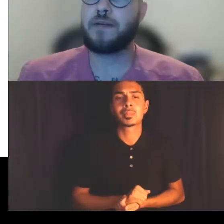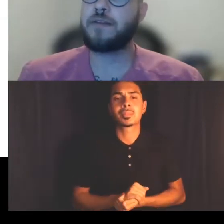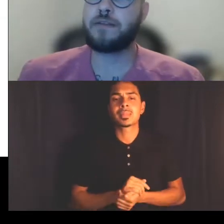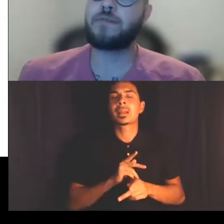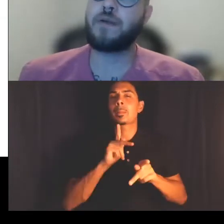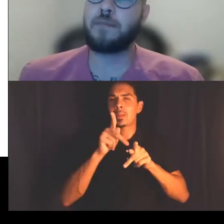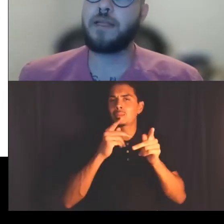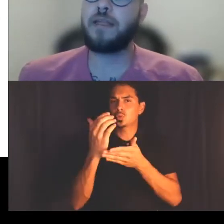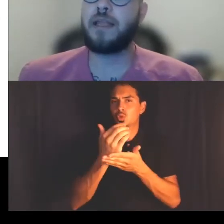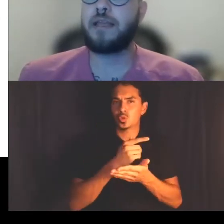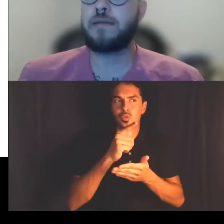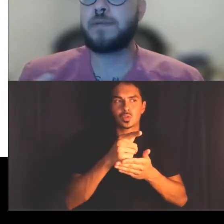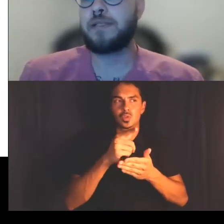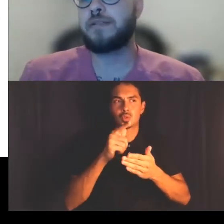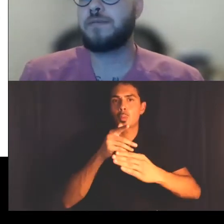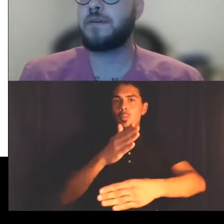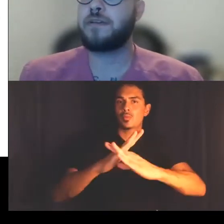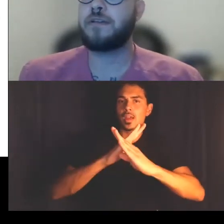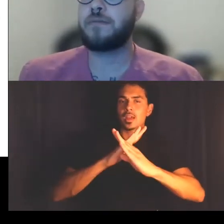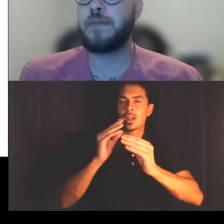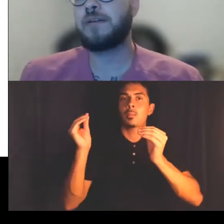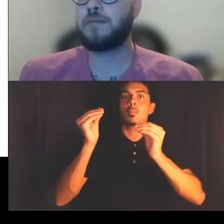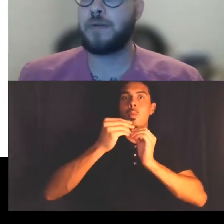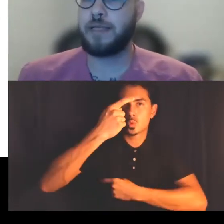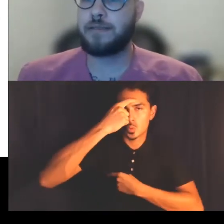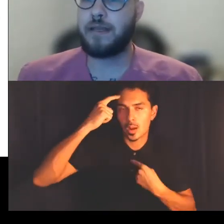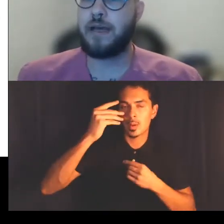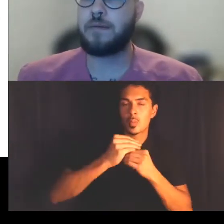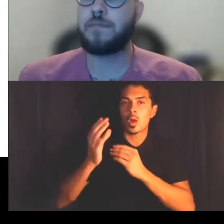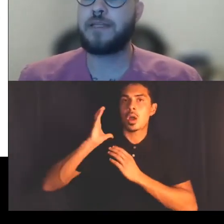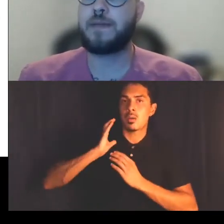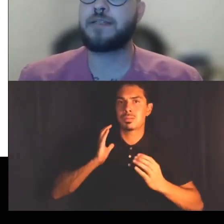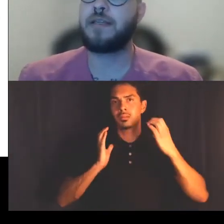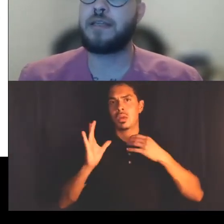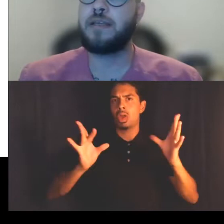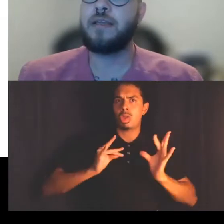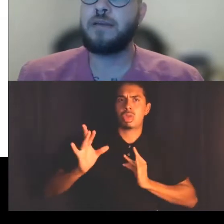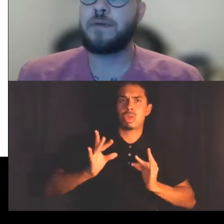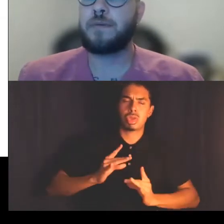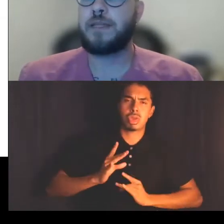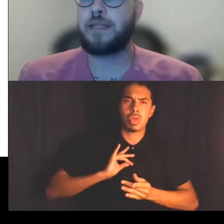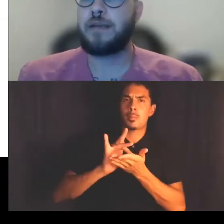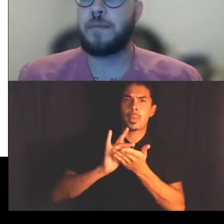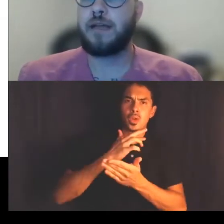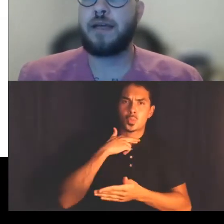further trauma and potential further medical risk, especially when we're thinking about